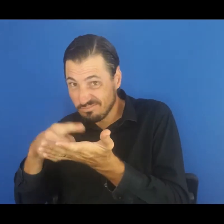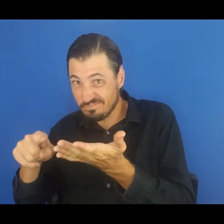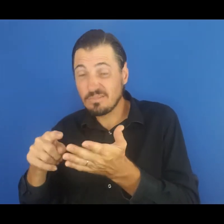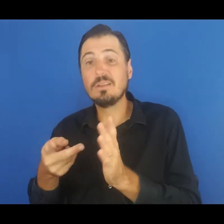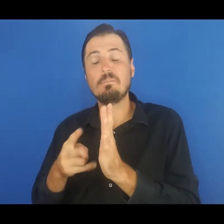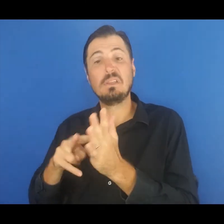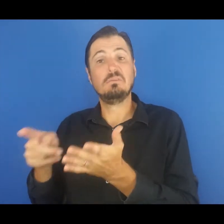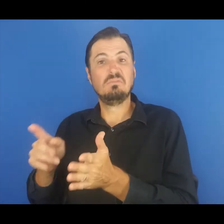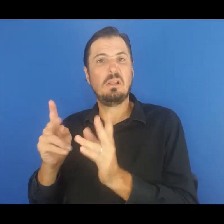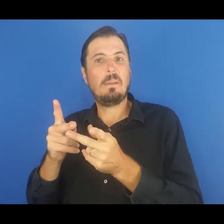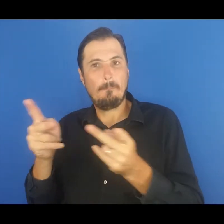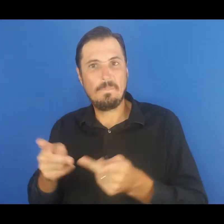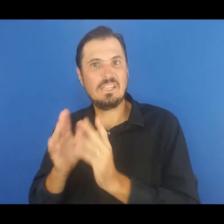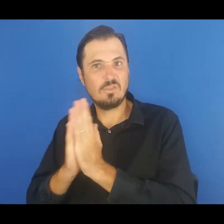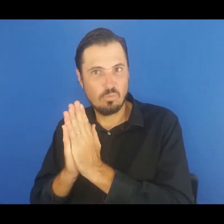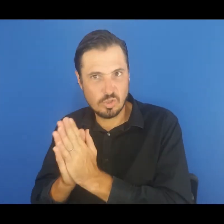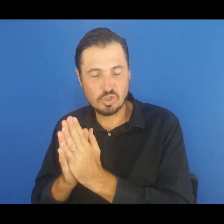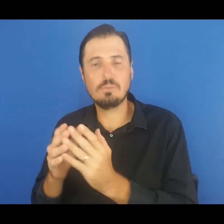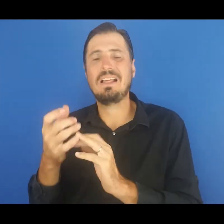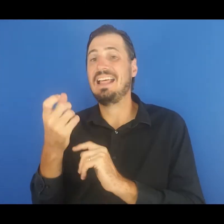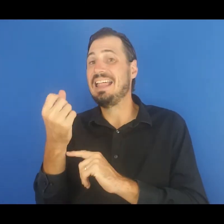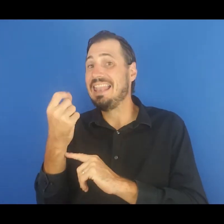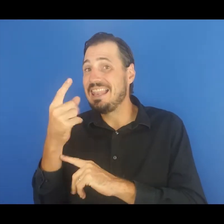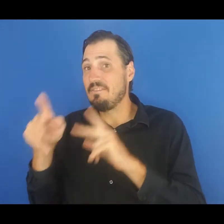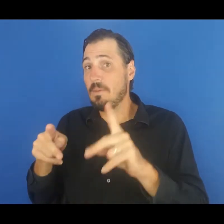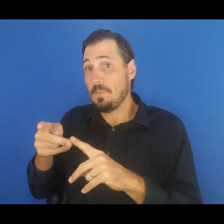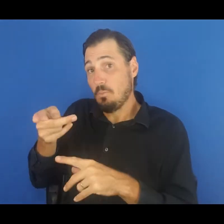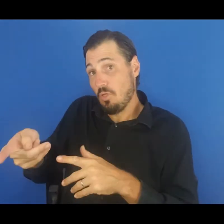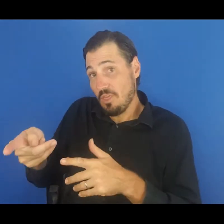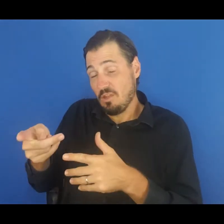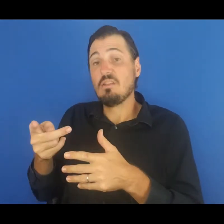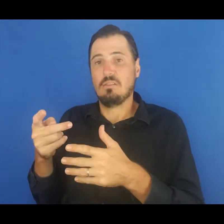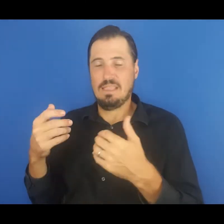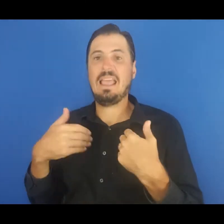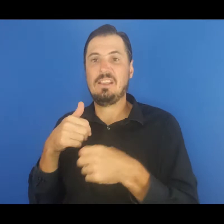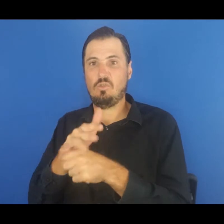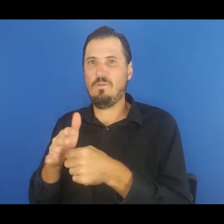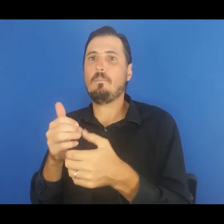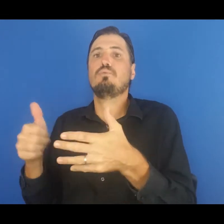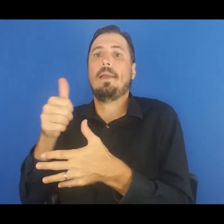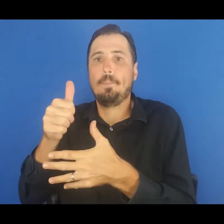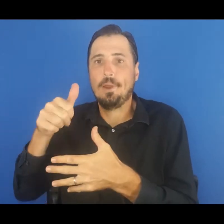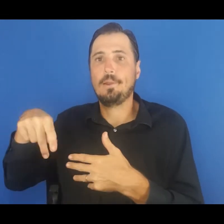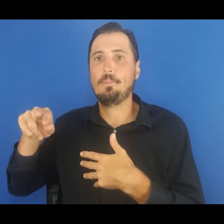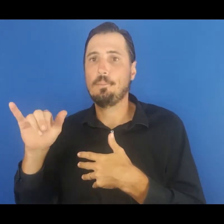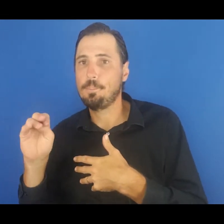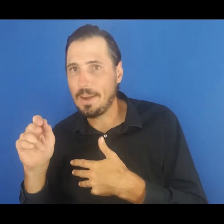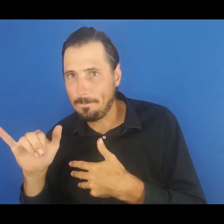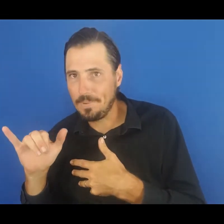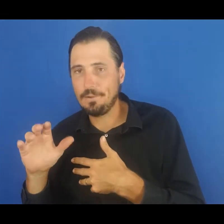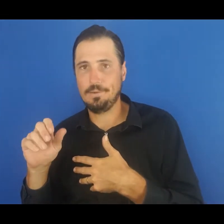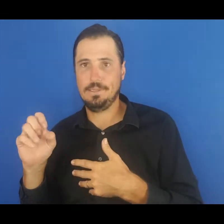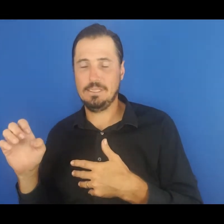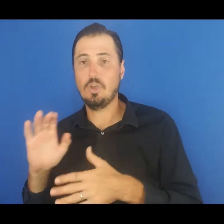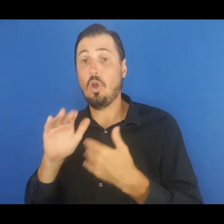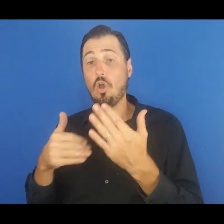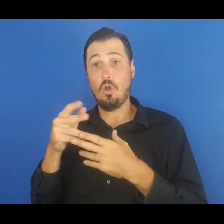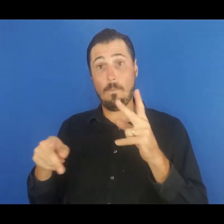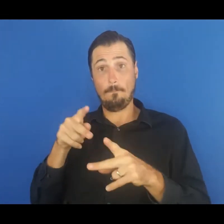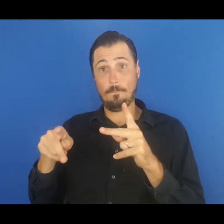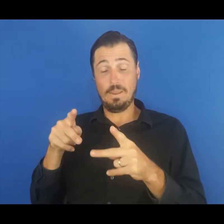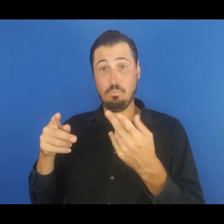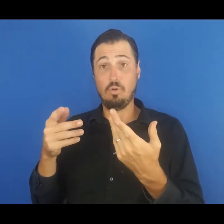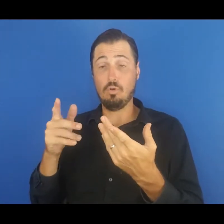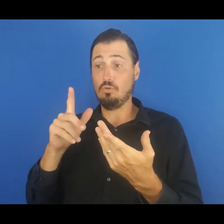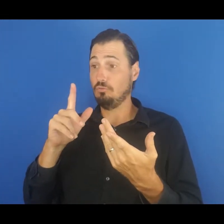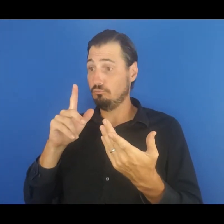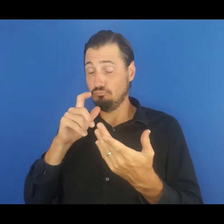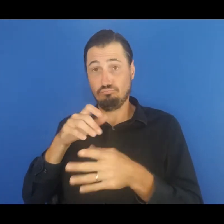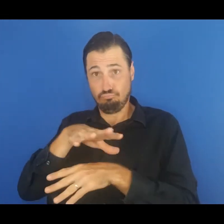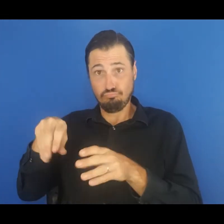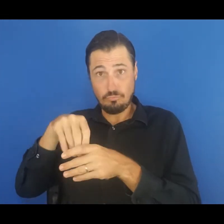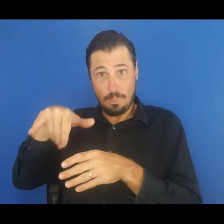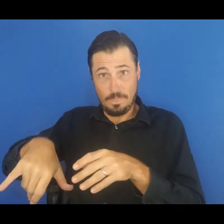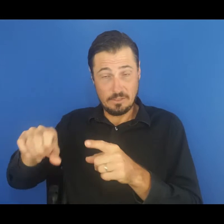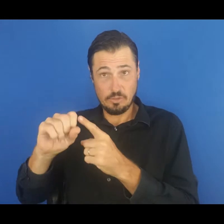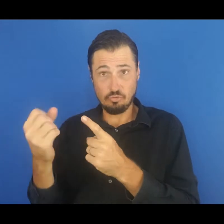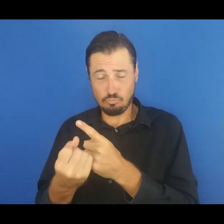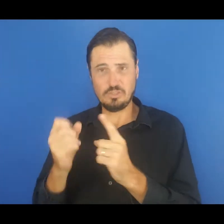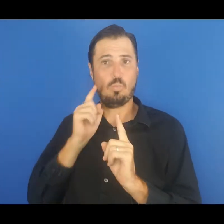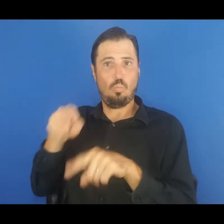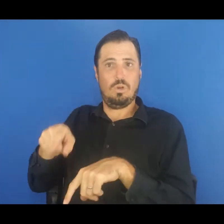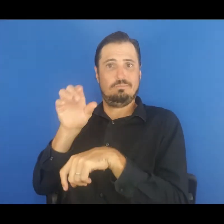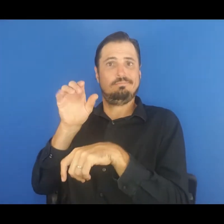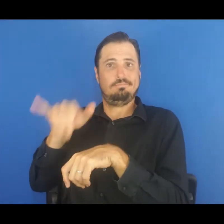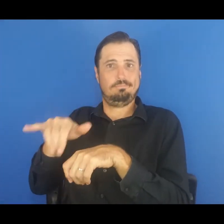A place of worship where there were 11 primary cases, and no secondary cases. All cases found in association with this cluster attended the place of worship on a single date. There has been no